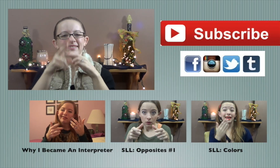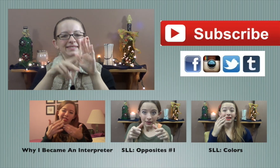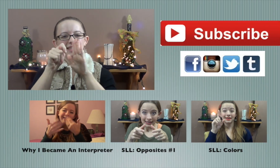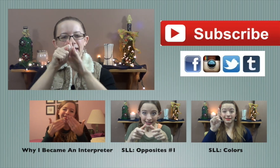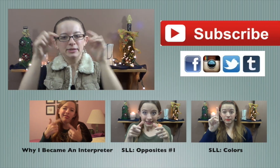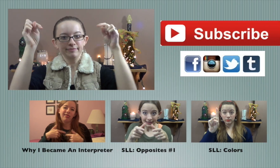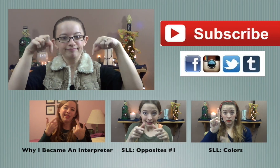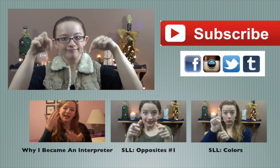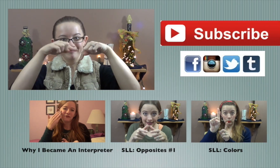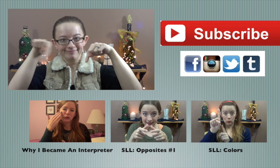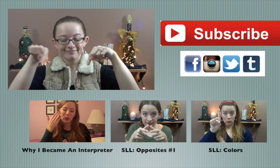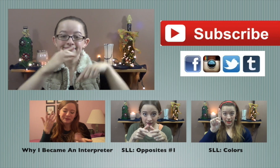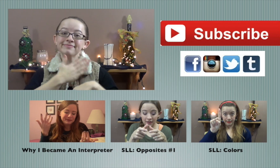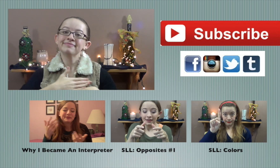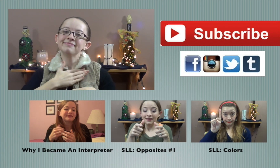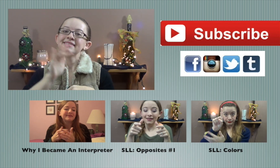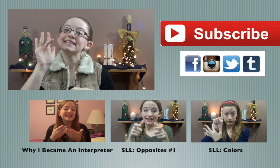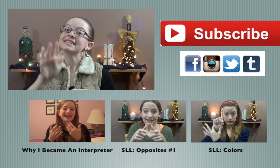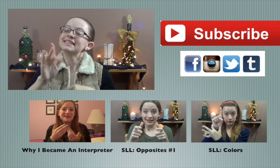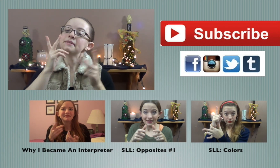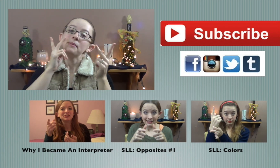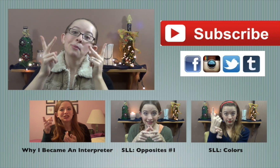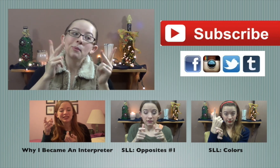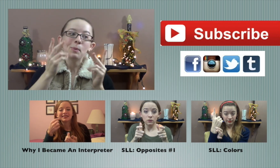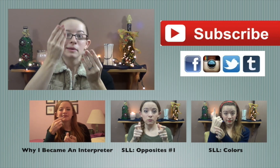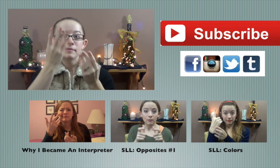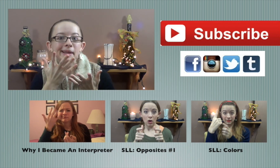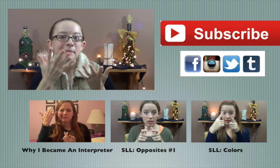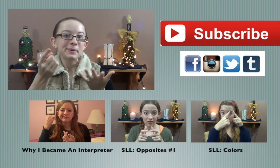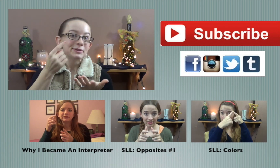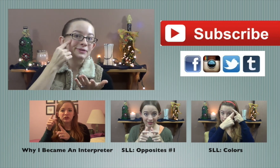As always I'll have my videos down here so please go ahead and